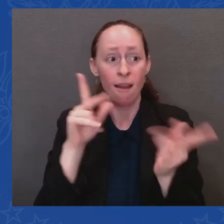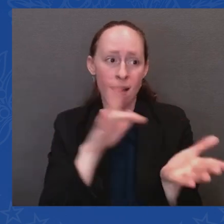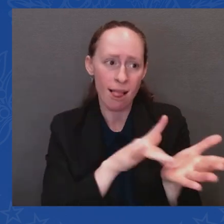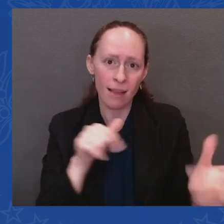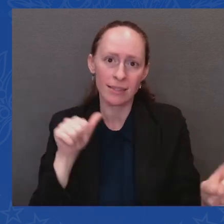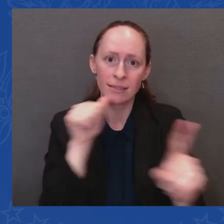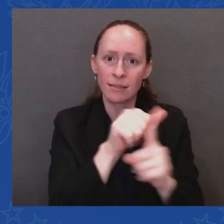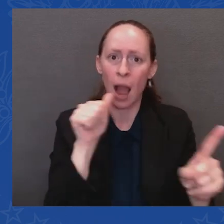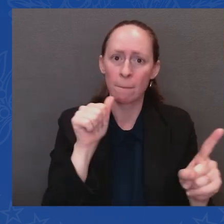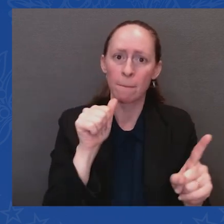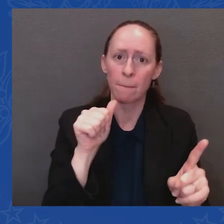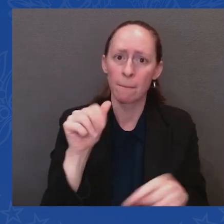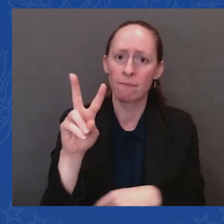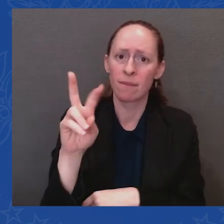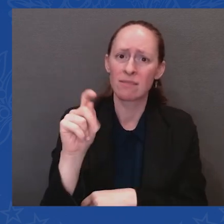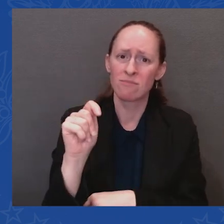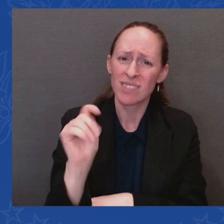by those they defended, for God's sake.